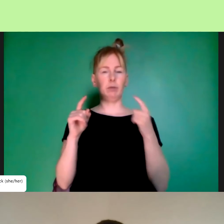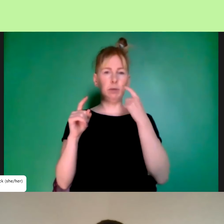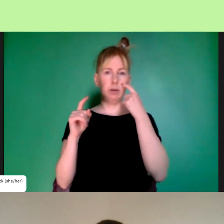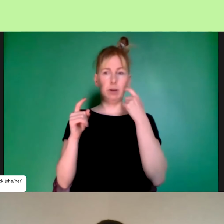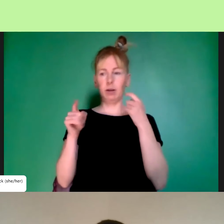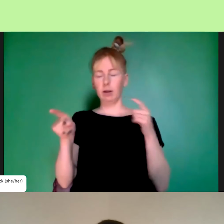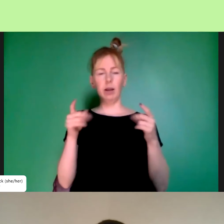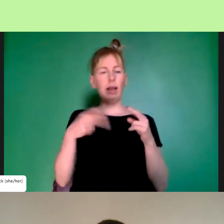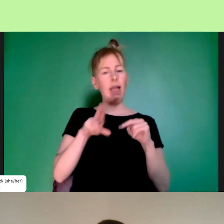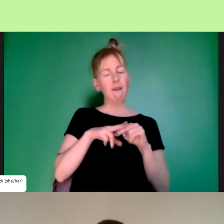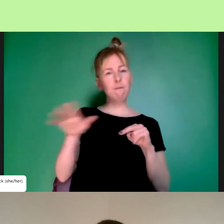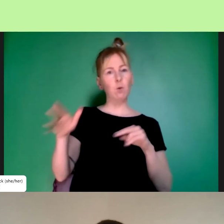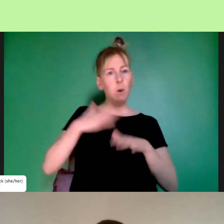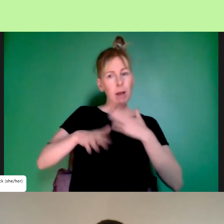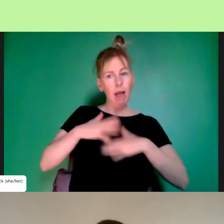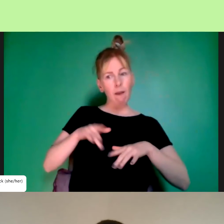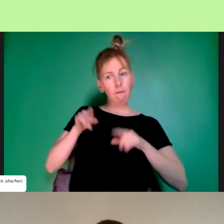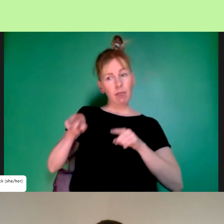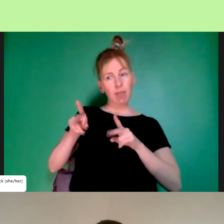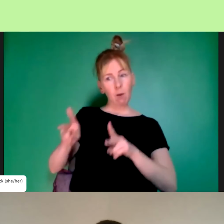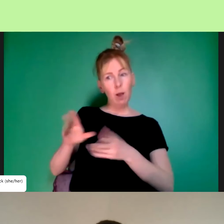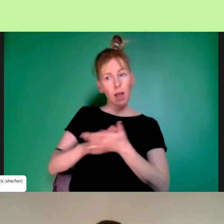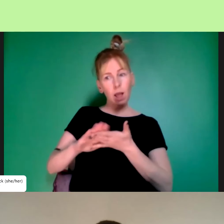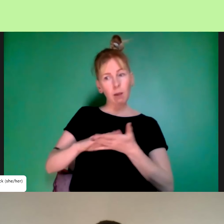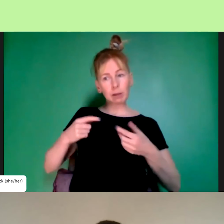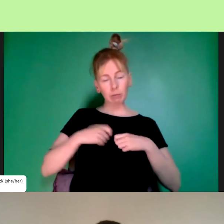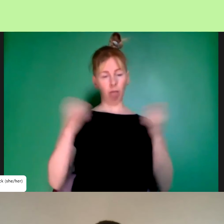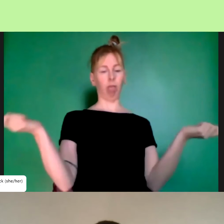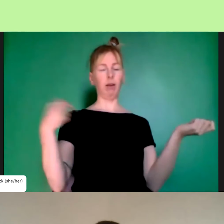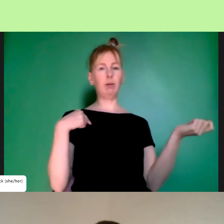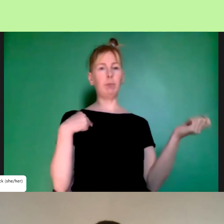I think one way is to destabilise class is actually to start exactly where you're from,